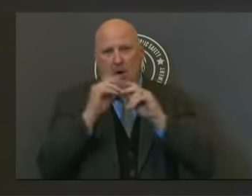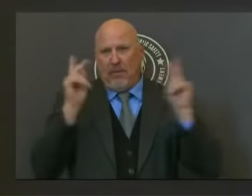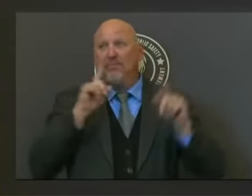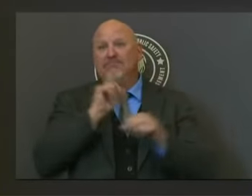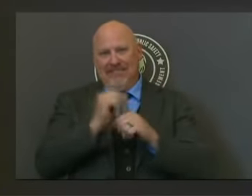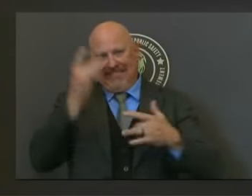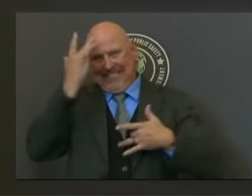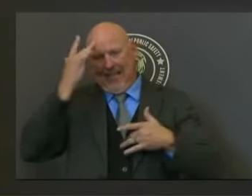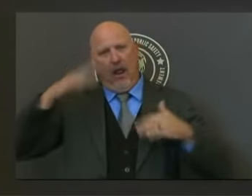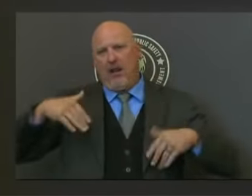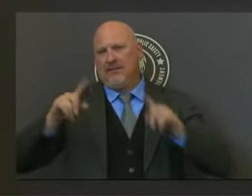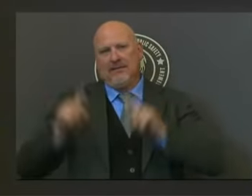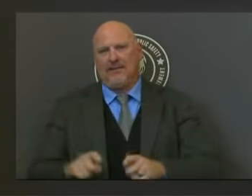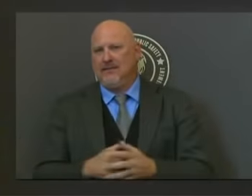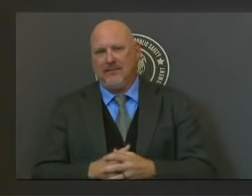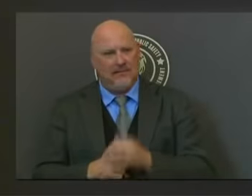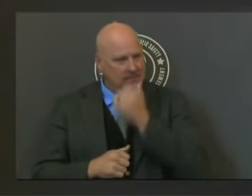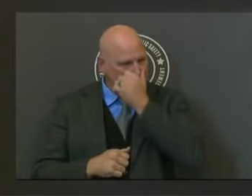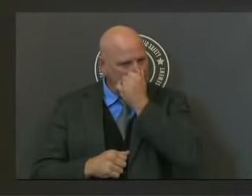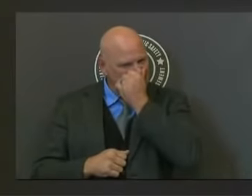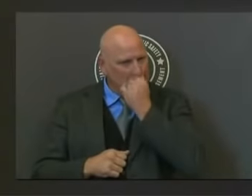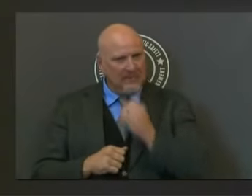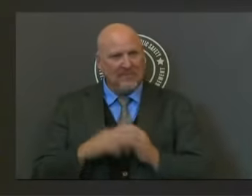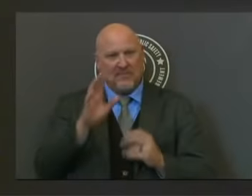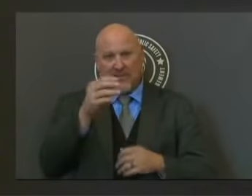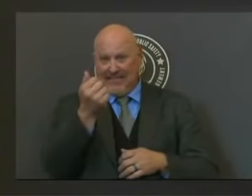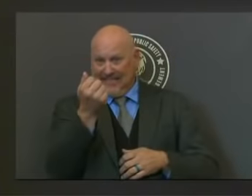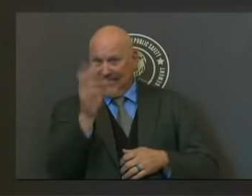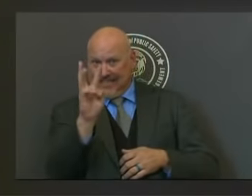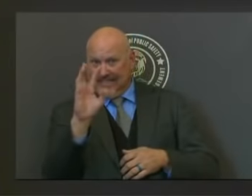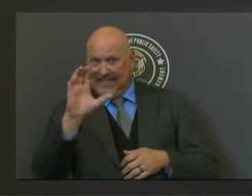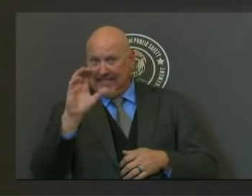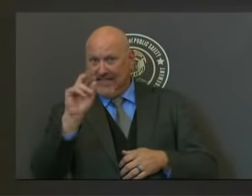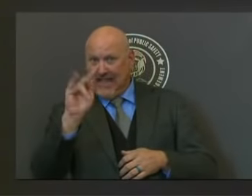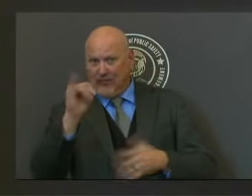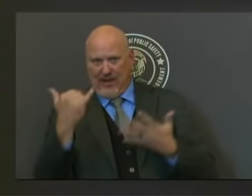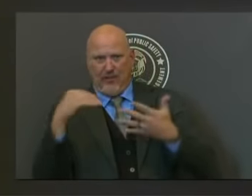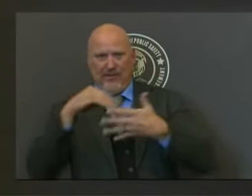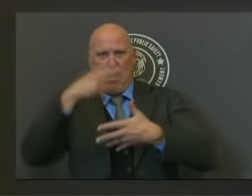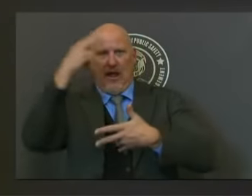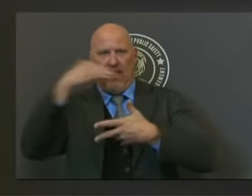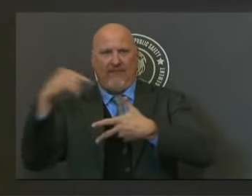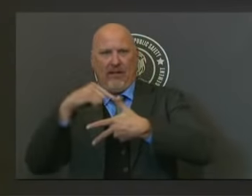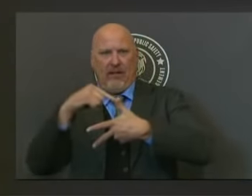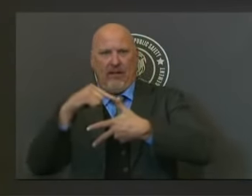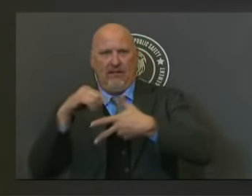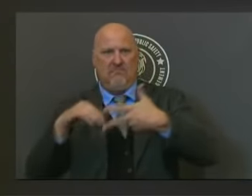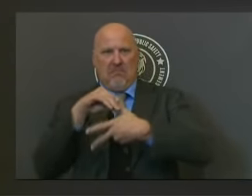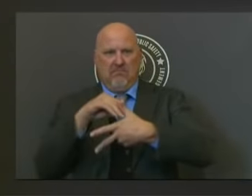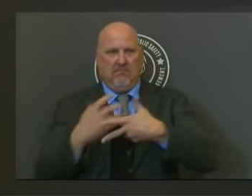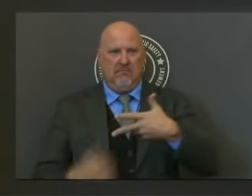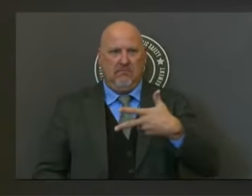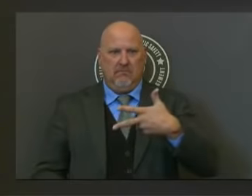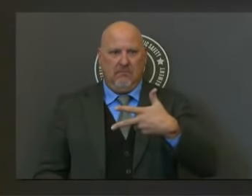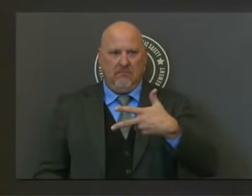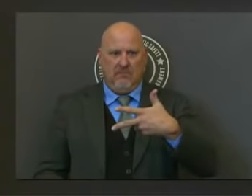risk level all of this as we head into winter head into